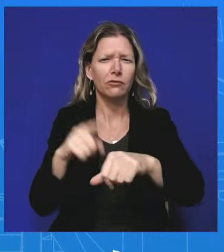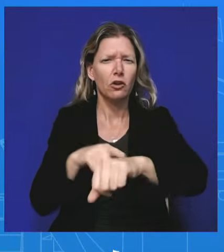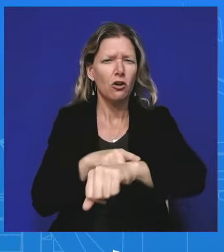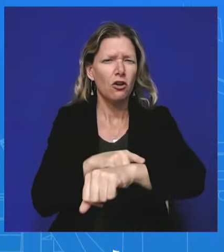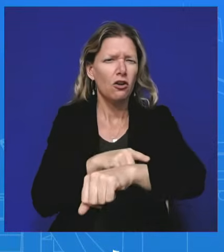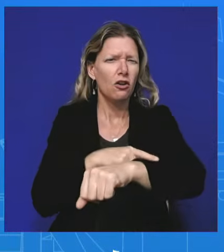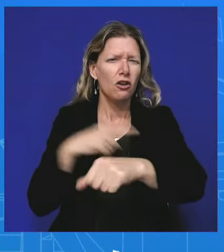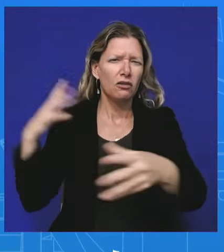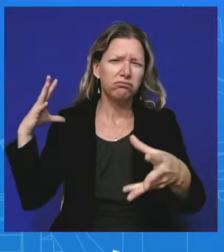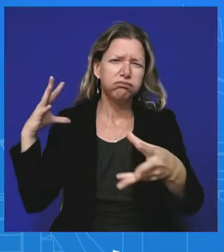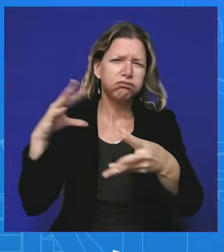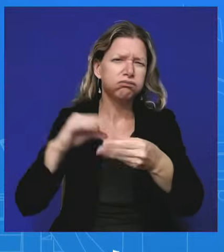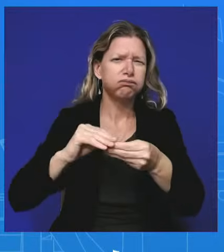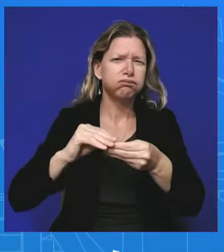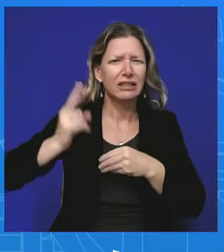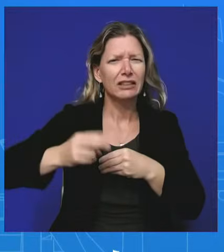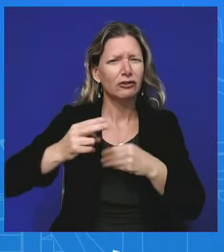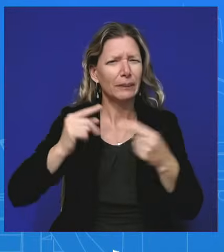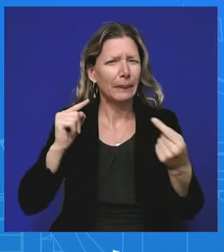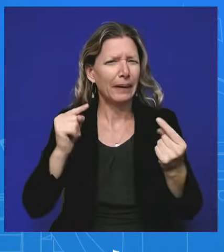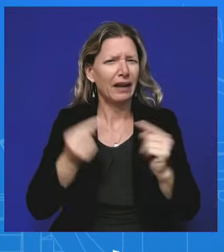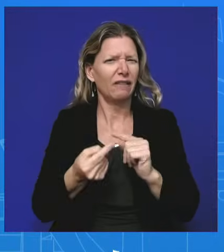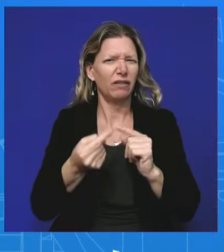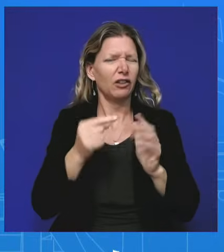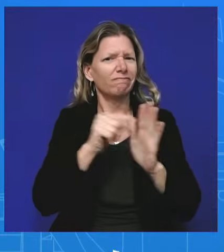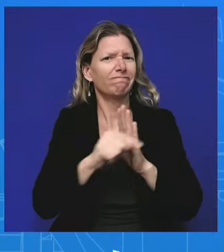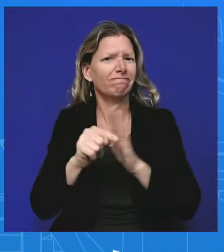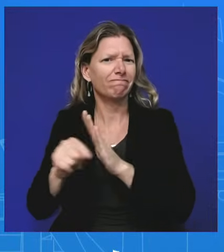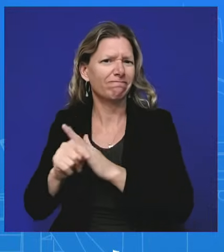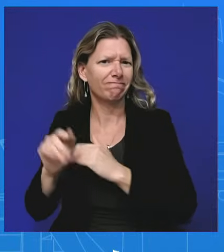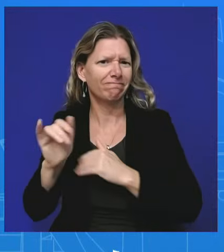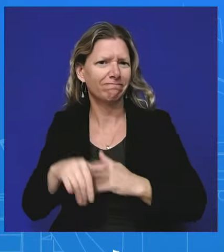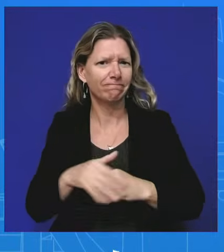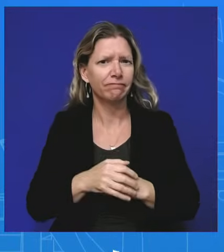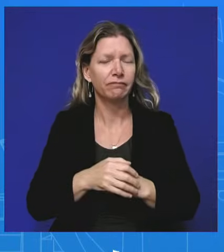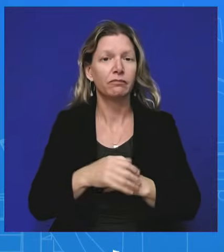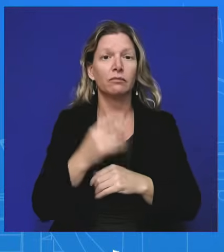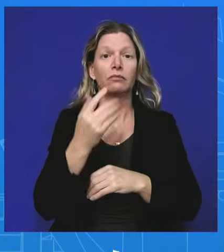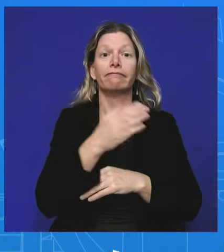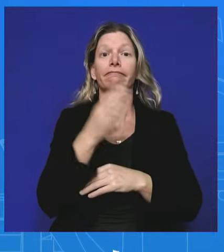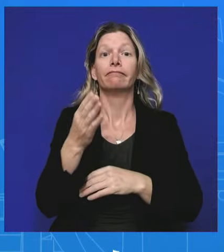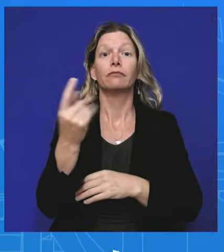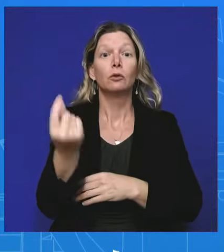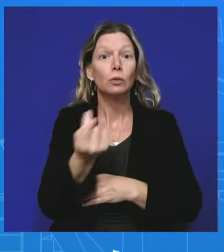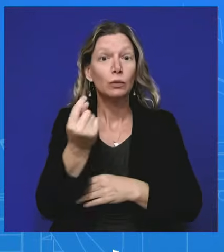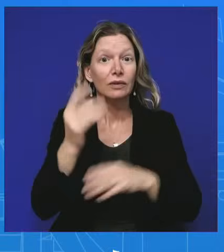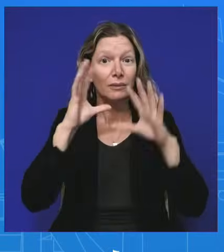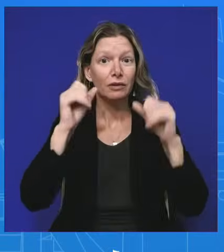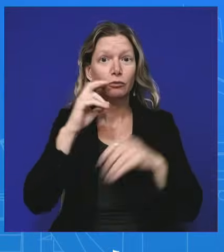After, he will travel to Boston, Massachusetts. I don't have additional details to share of these trips at this time,